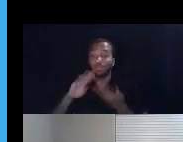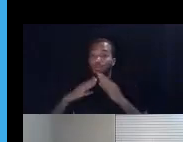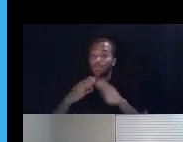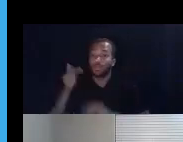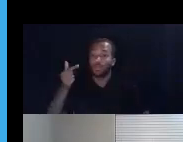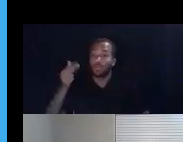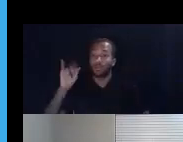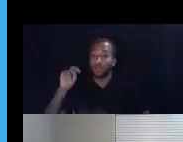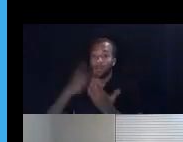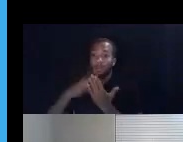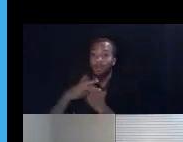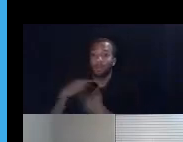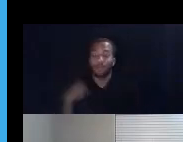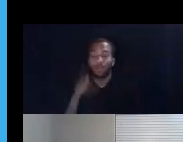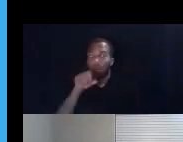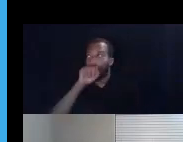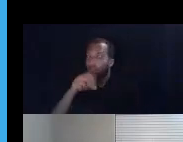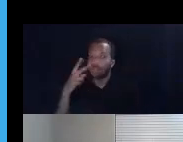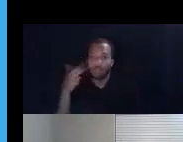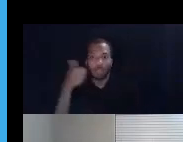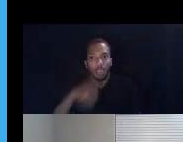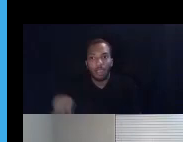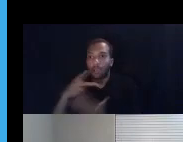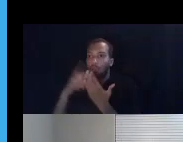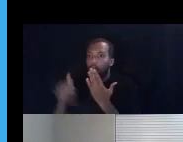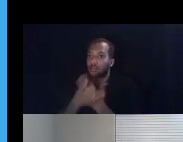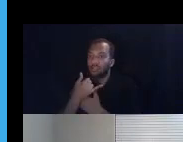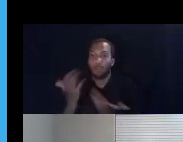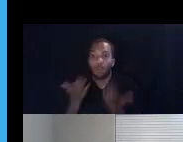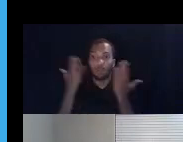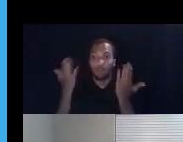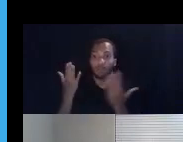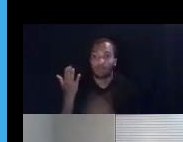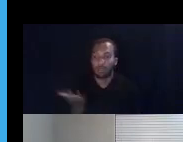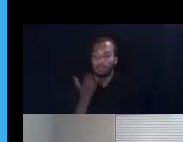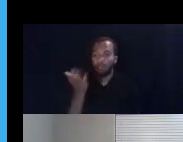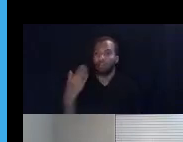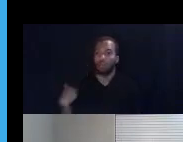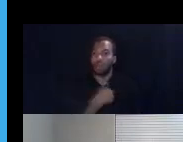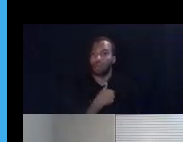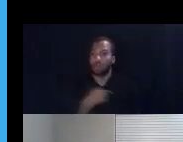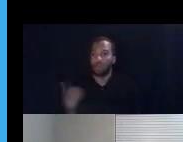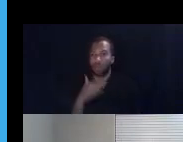We would love to see any and all projects, proposals that are submitted. And I think that also acts as a,